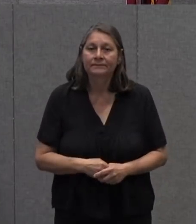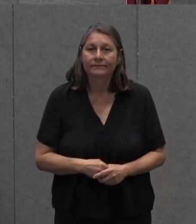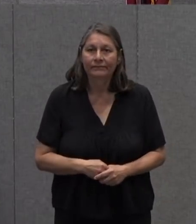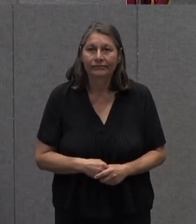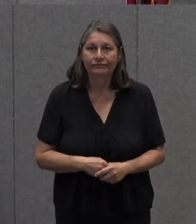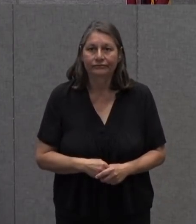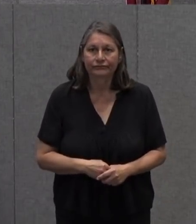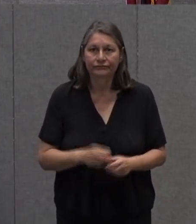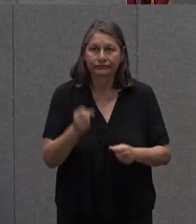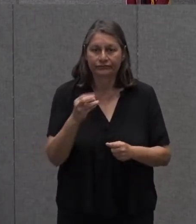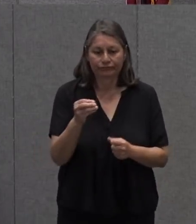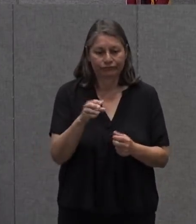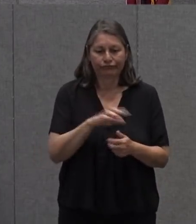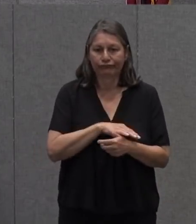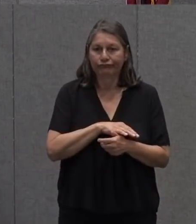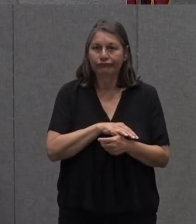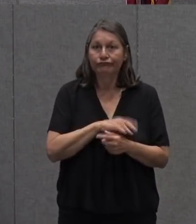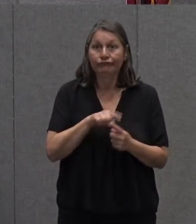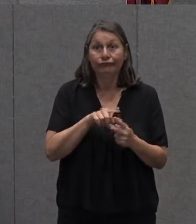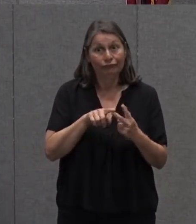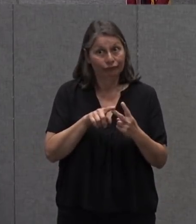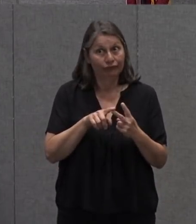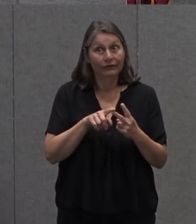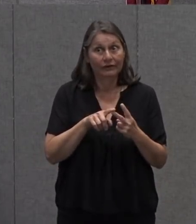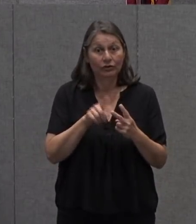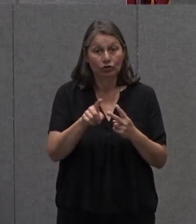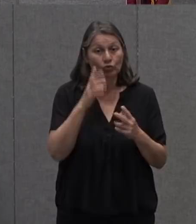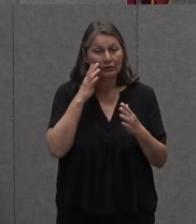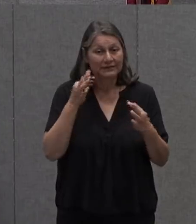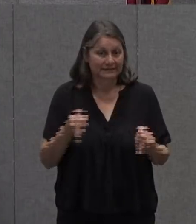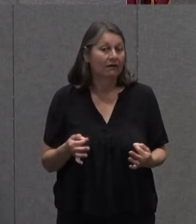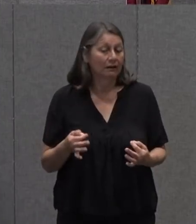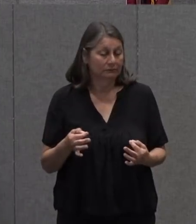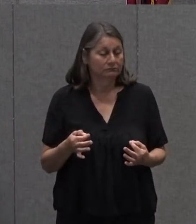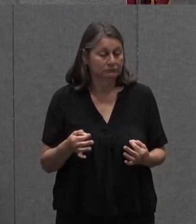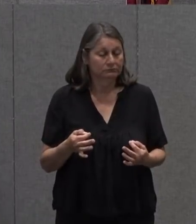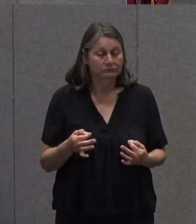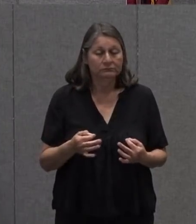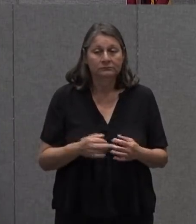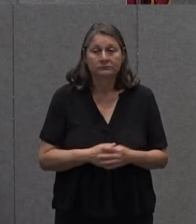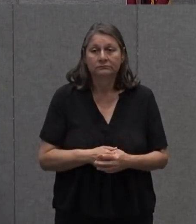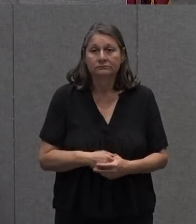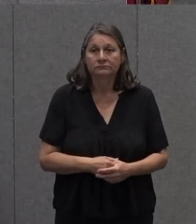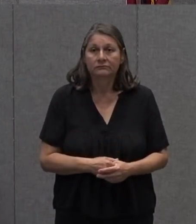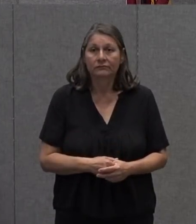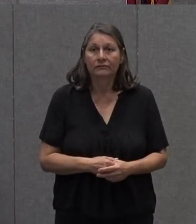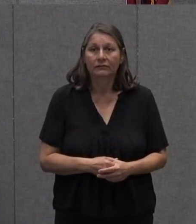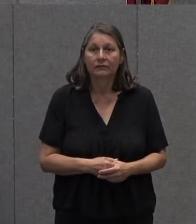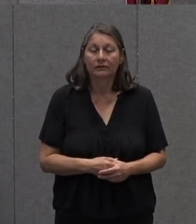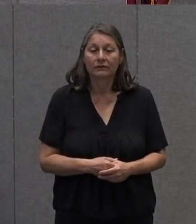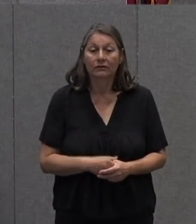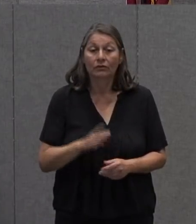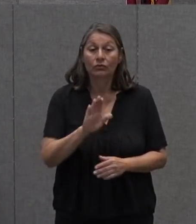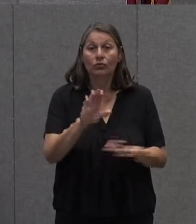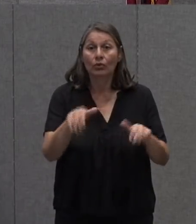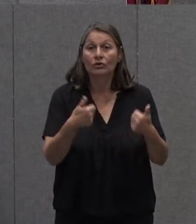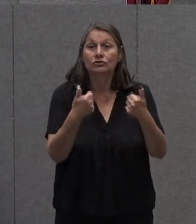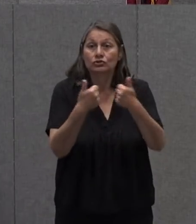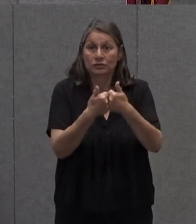So, what you are going to be challenged to do is you're going to write you Cinquain.